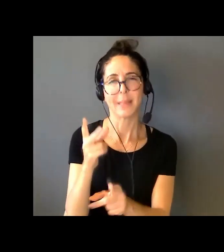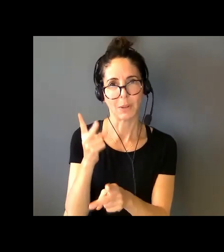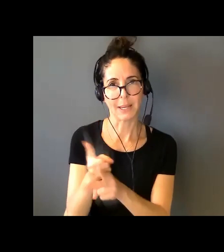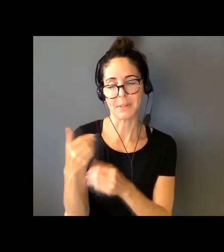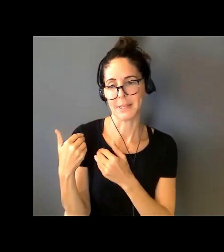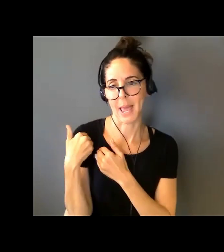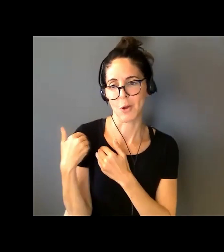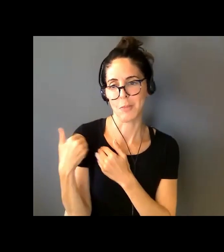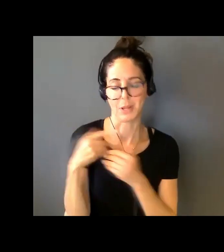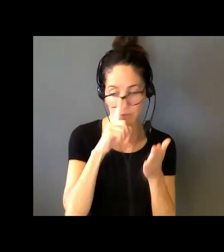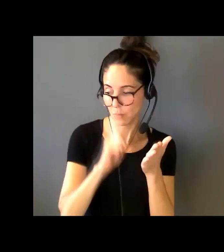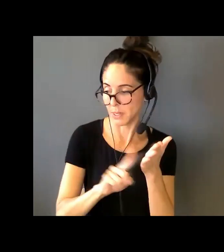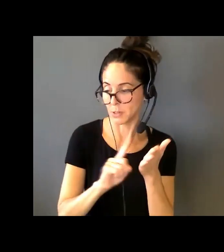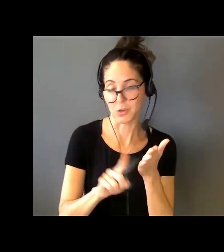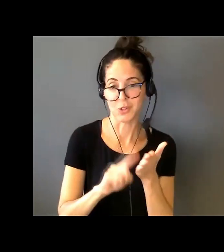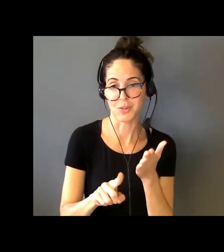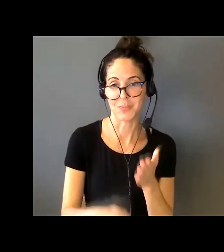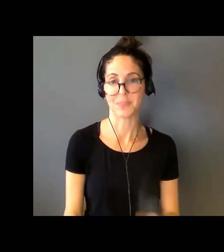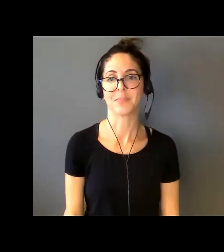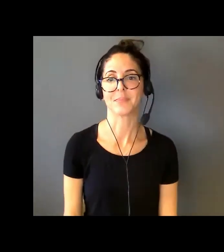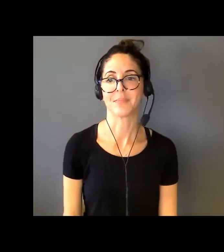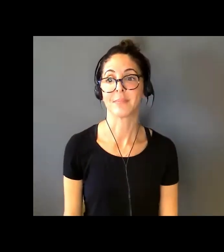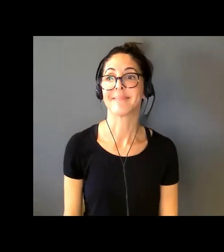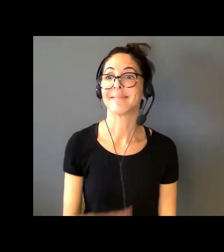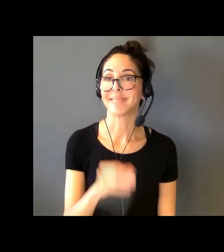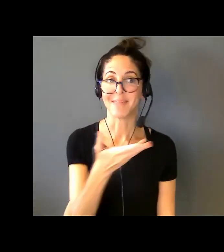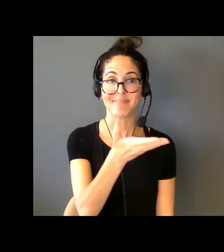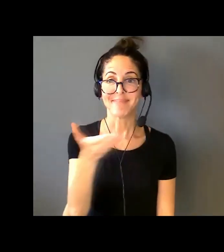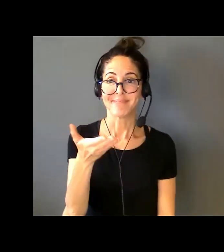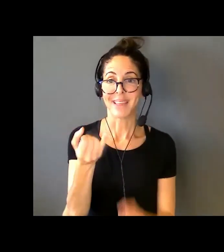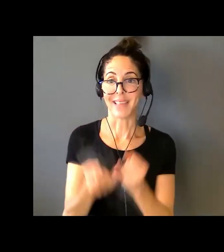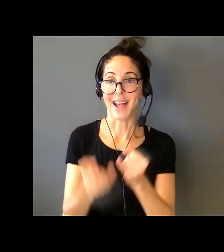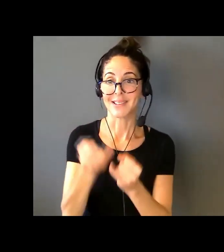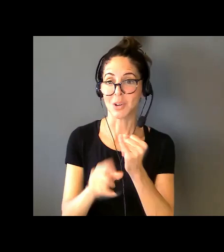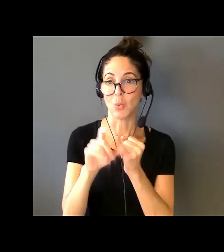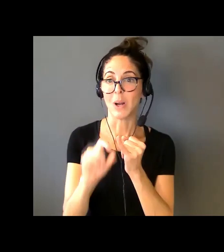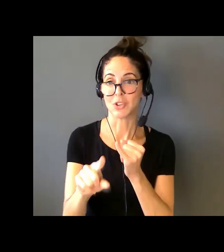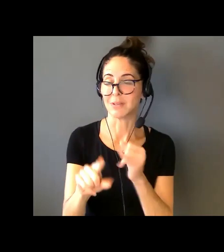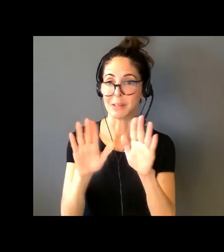and then as I have seen in this excellent exchange in this last question, working with community